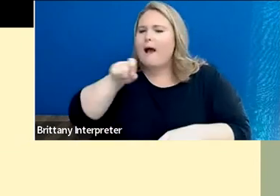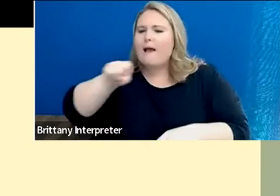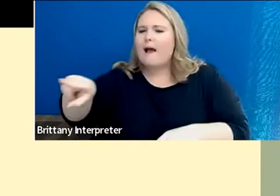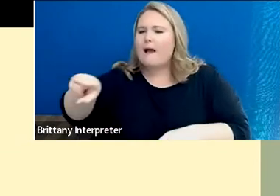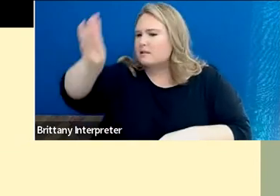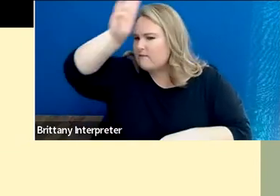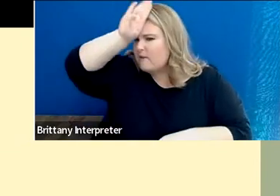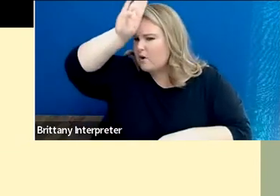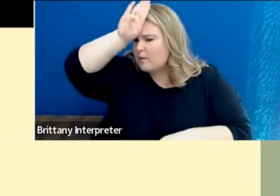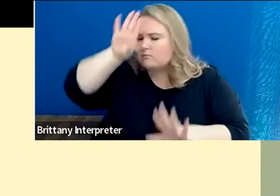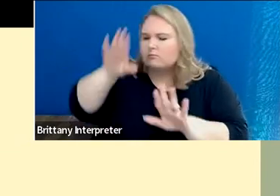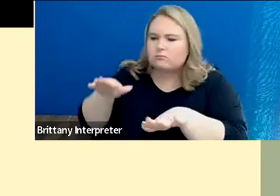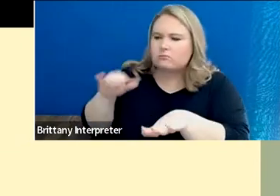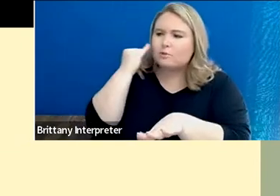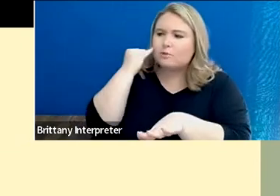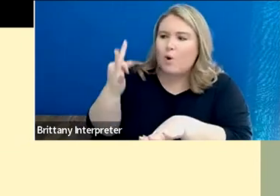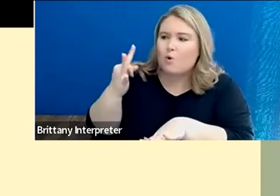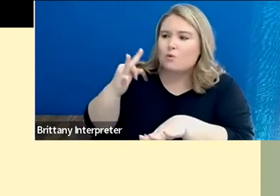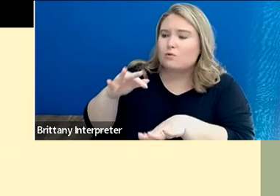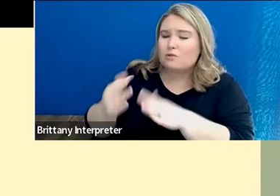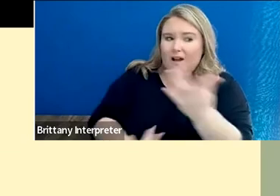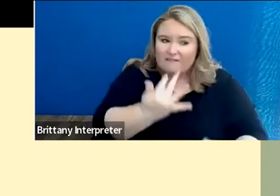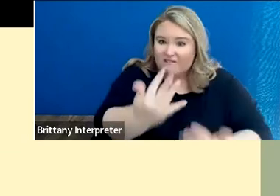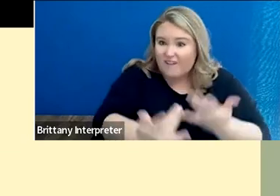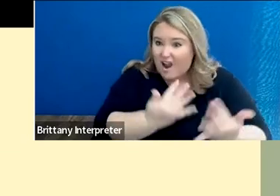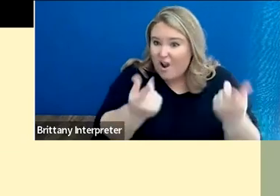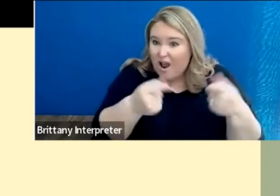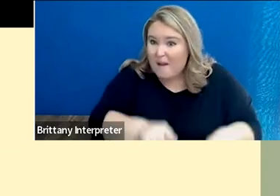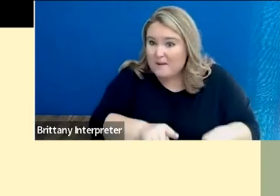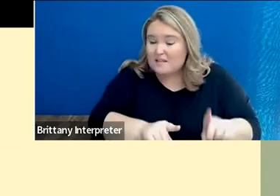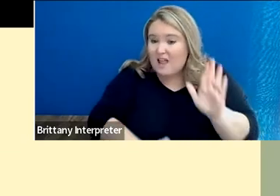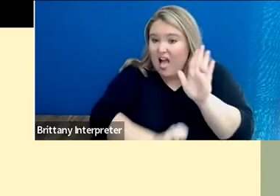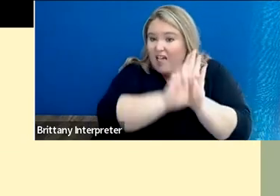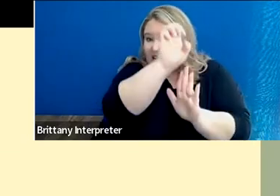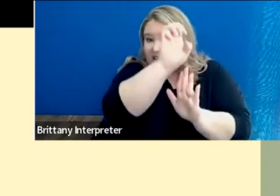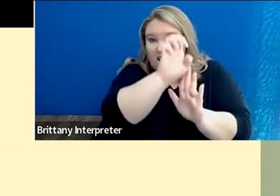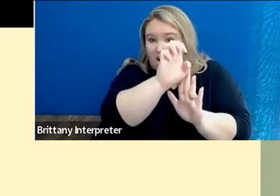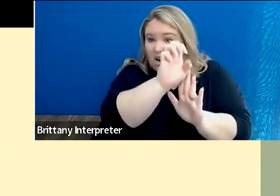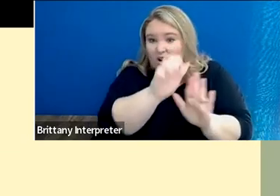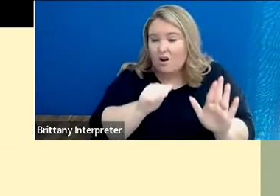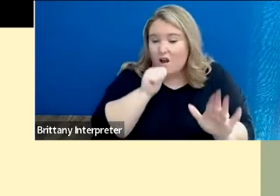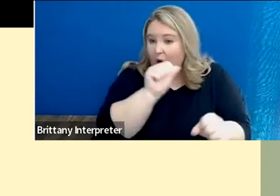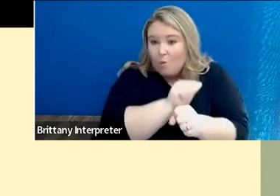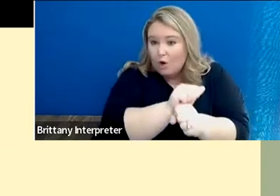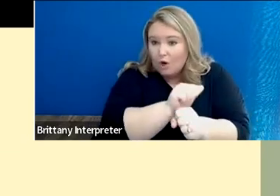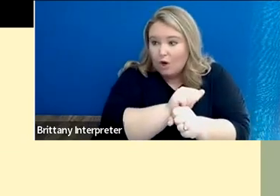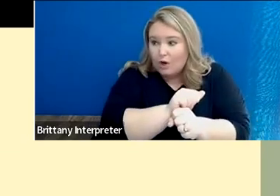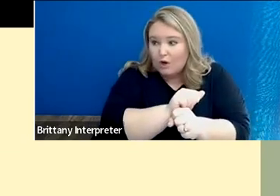okay, if there's a fire or something happens and the elevator malfunctions, how are you gonna get him outta there 'cause he's wheelchair confined? They said we have three options: